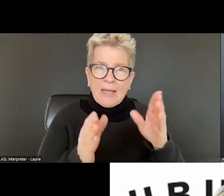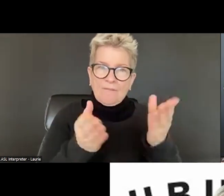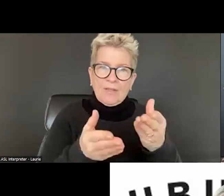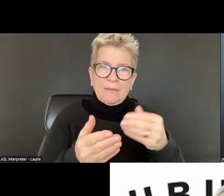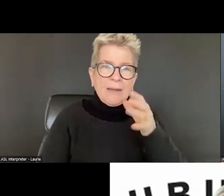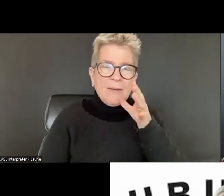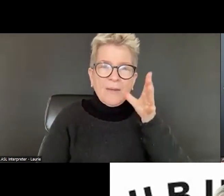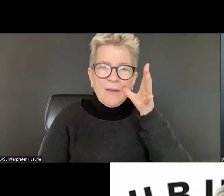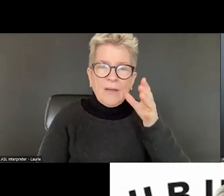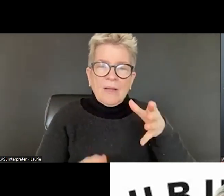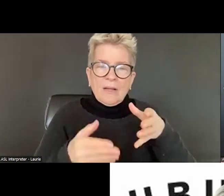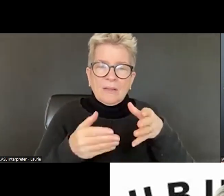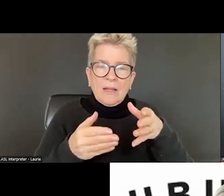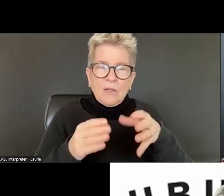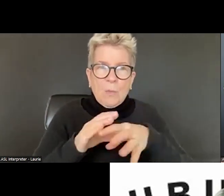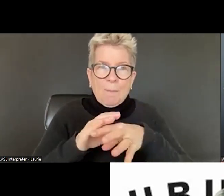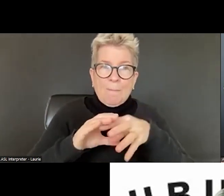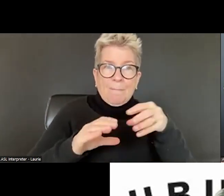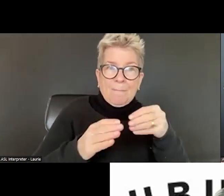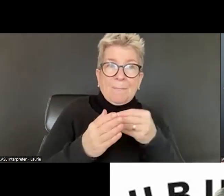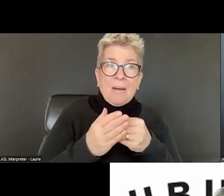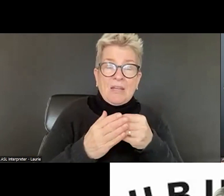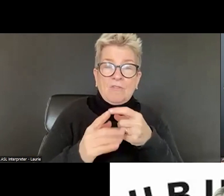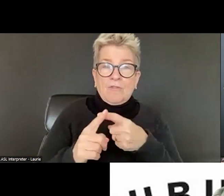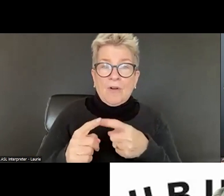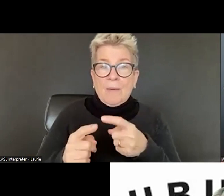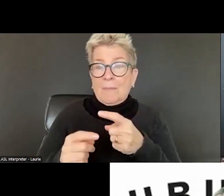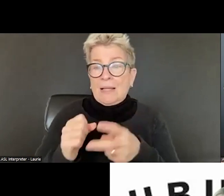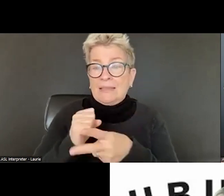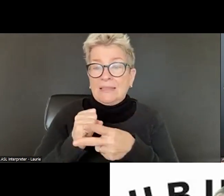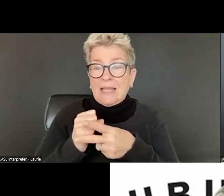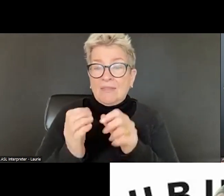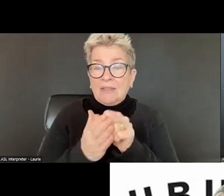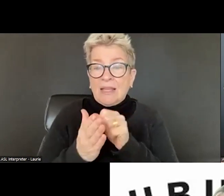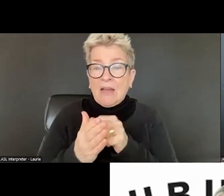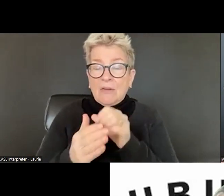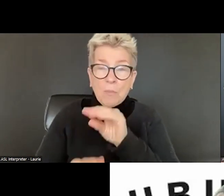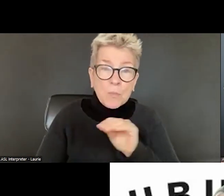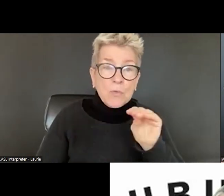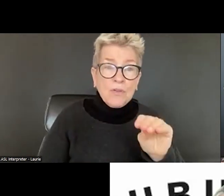me to move money out of my savings account into an investment account which sat there